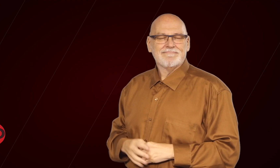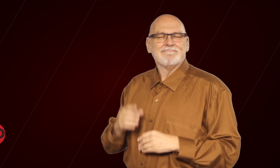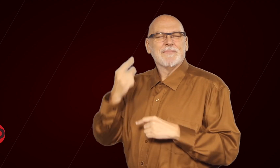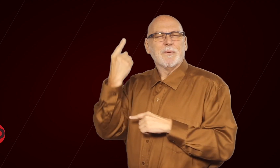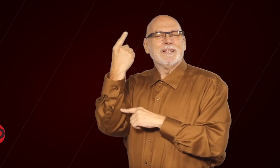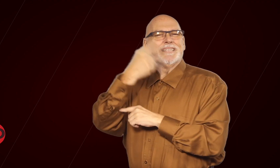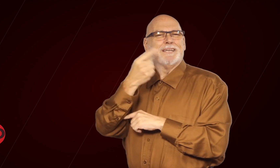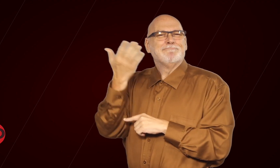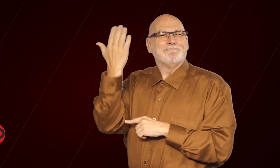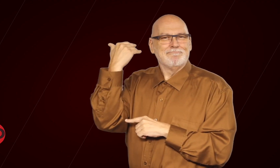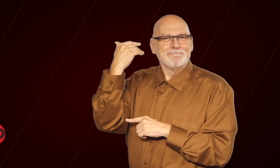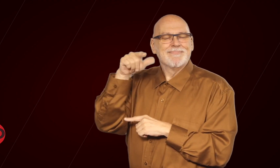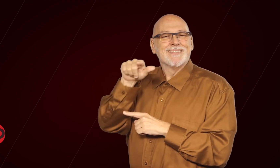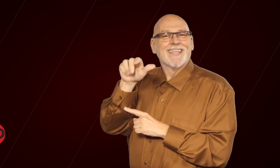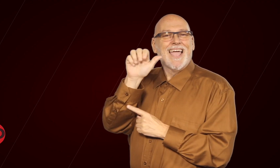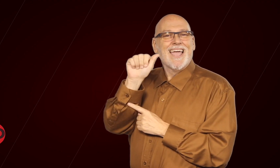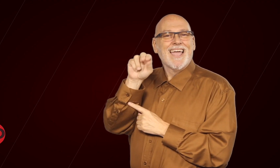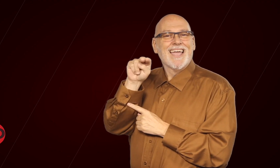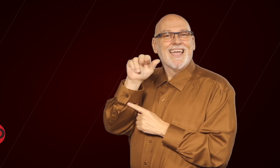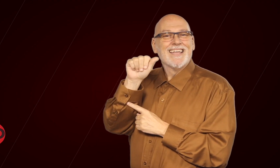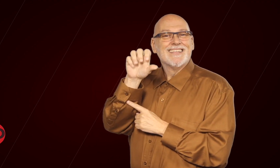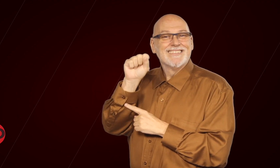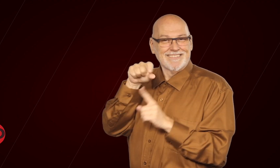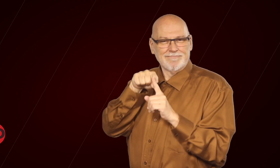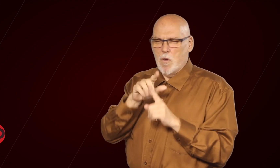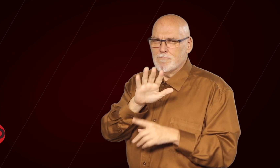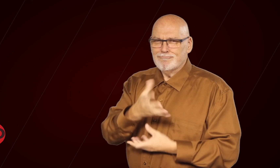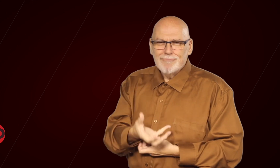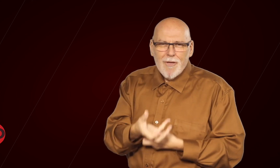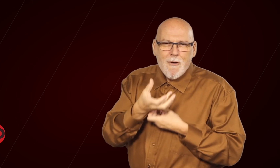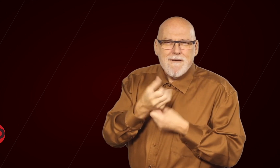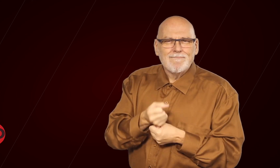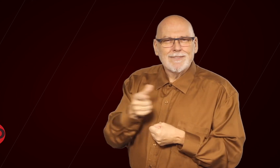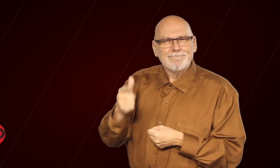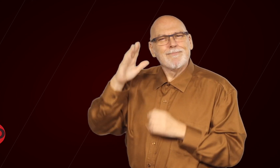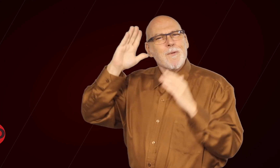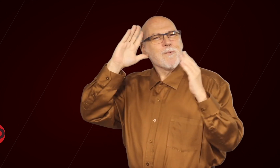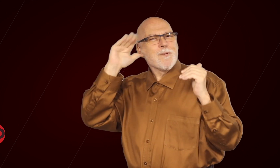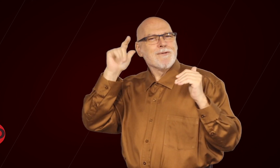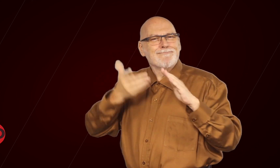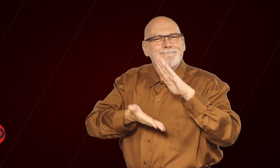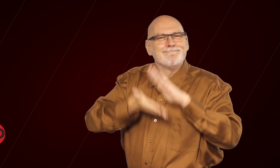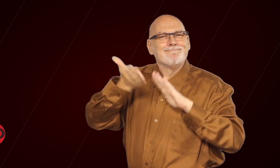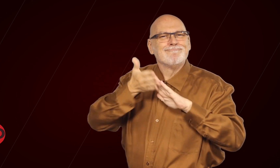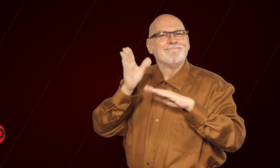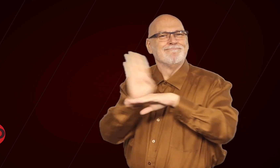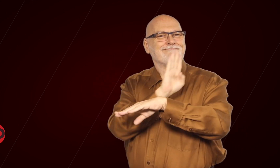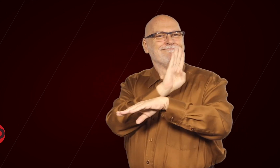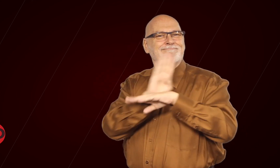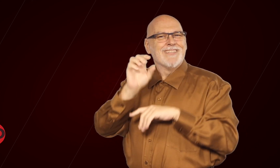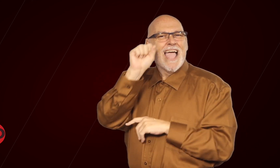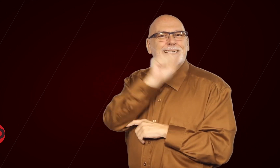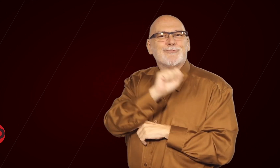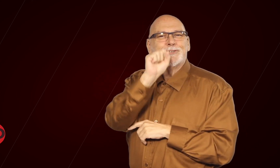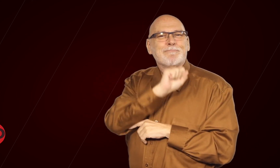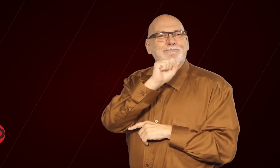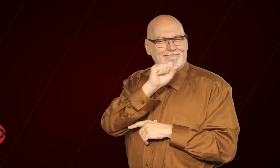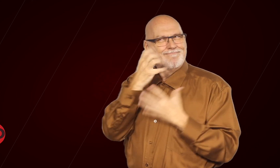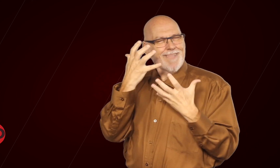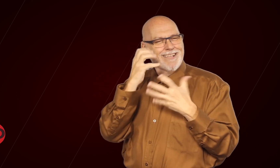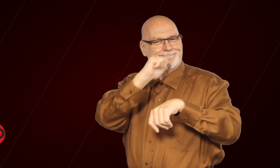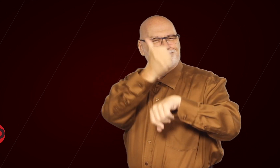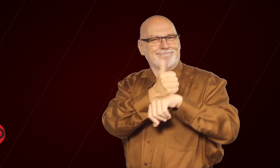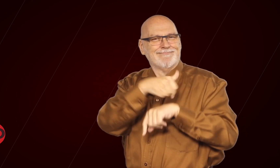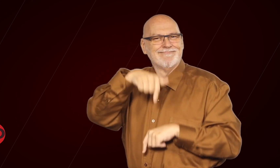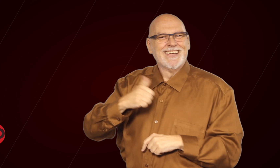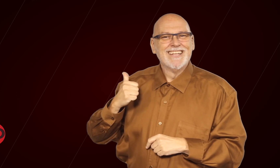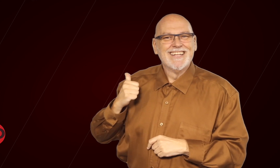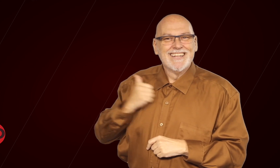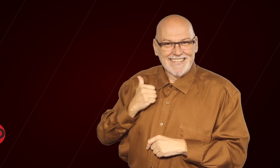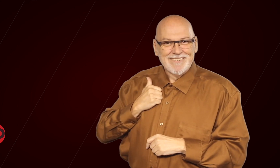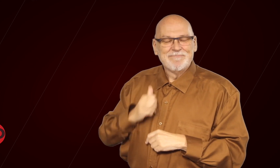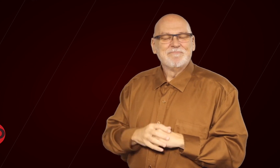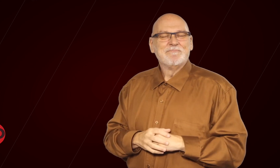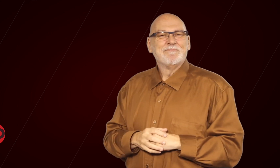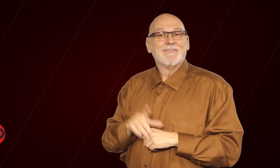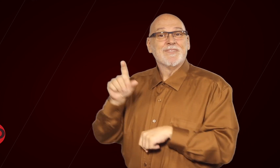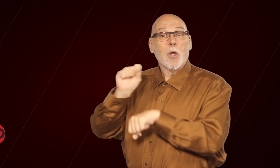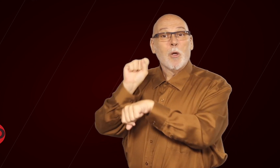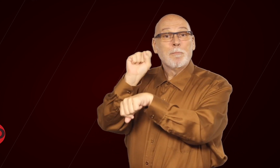[ANSELMO]: When, one day, Anas confided that he hoped to open an ice cream shop